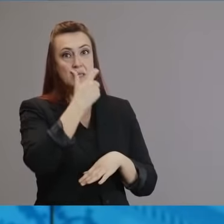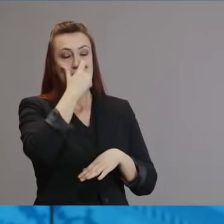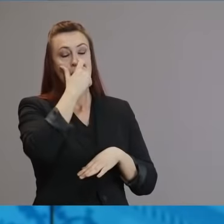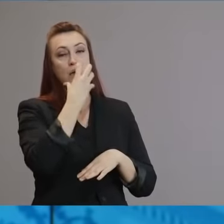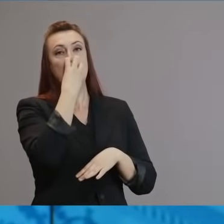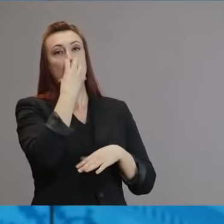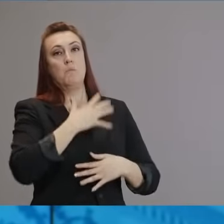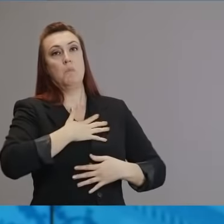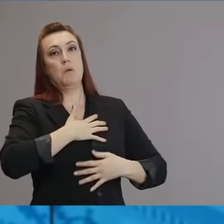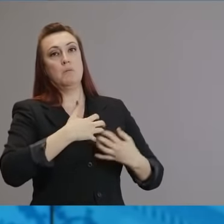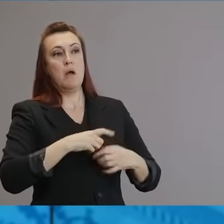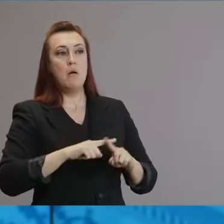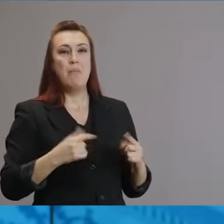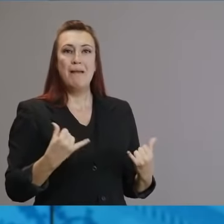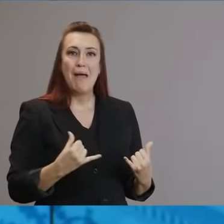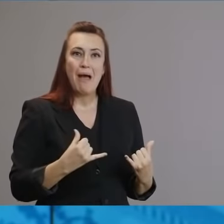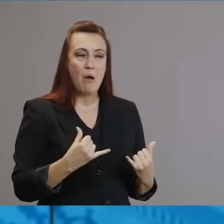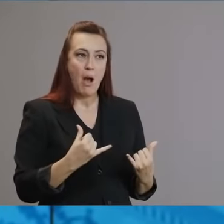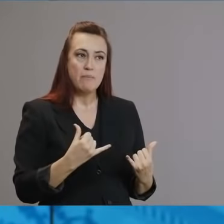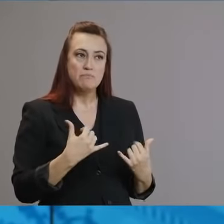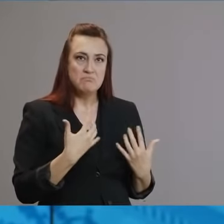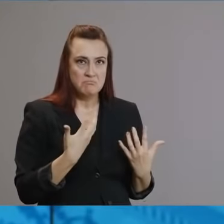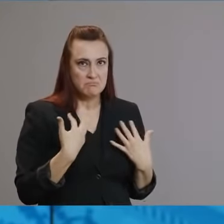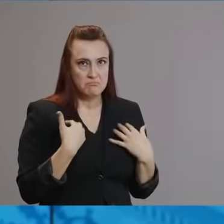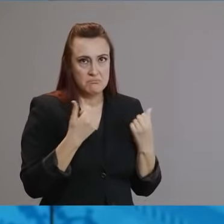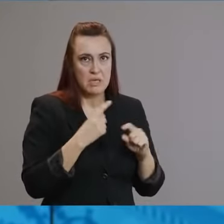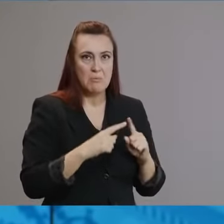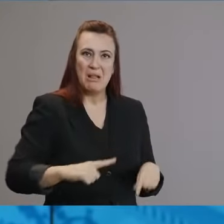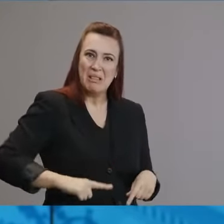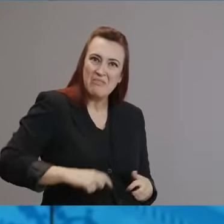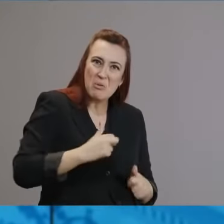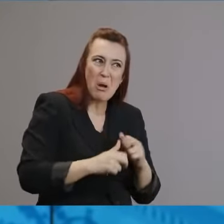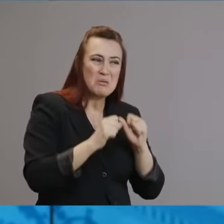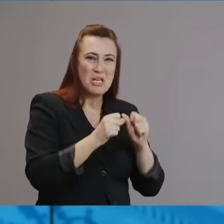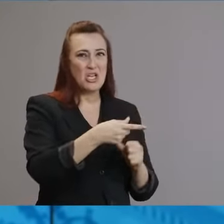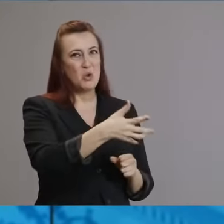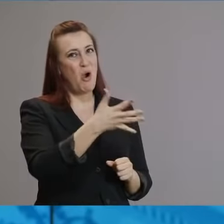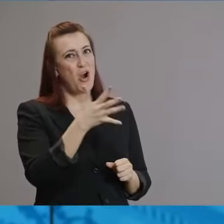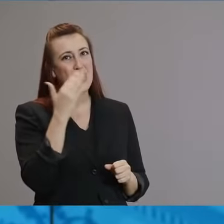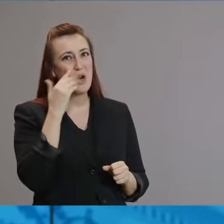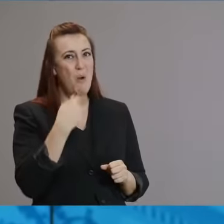BUT SHE HAS LIVER PROBLEMS SHE IS GOING TO LIVE WITH. AS YOU KNOW, THERE ARE PROBLEMS THAT CONTINUE BEYOND THIS.